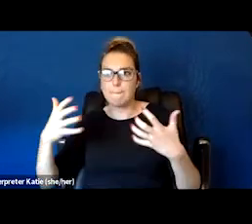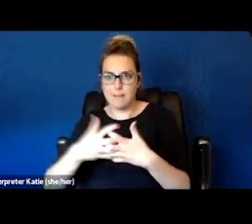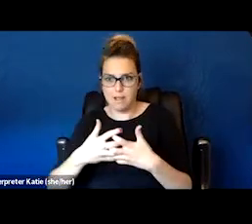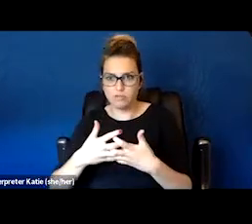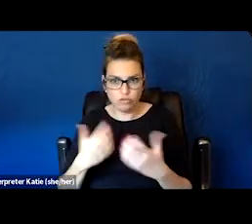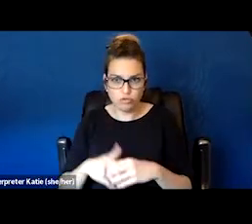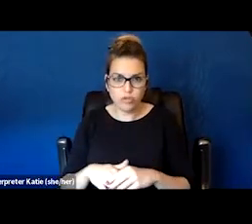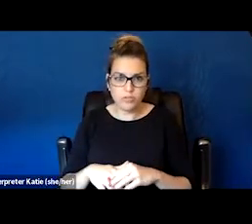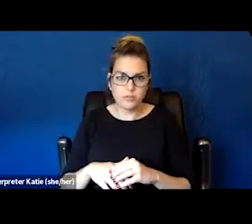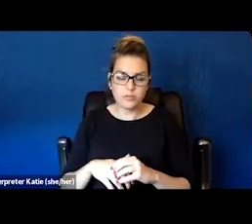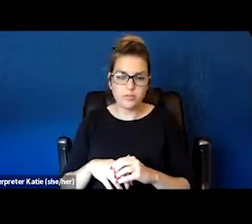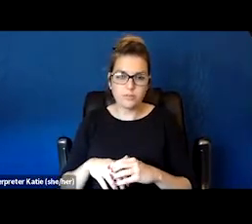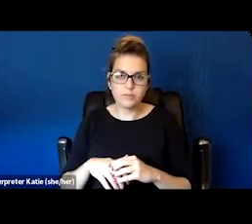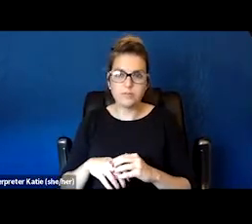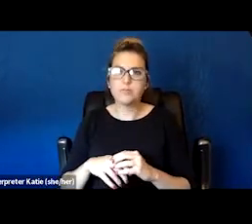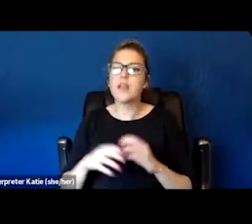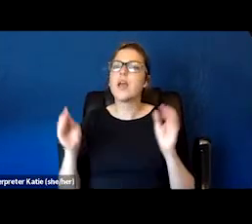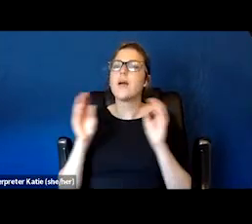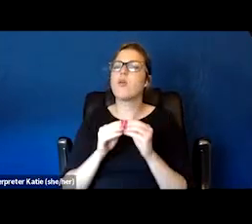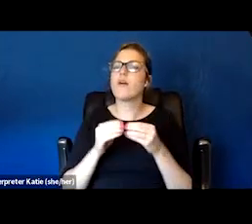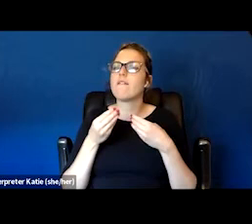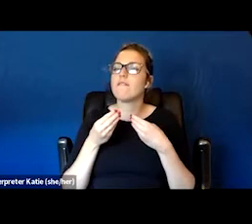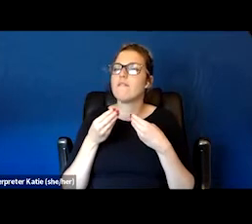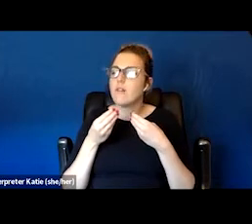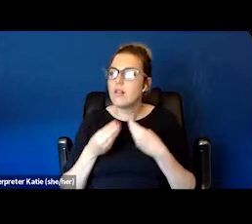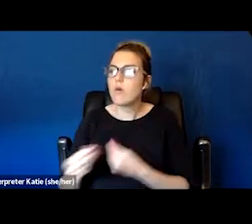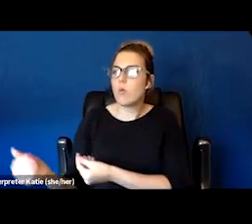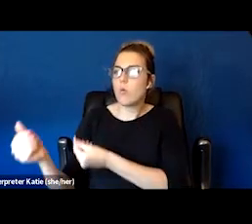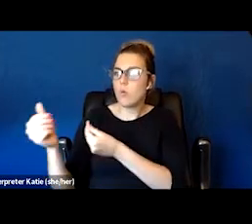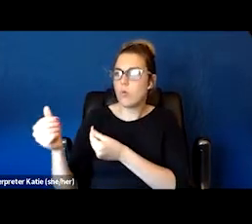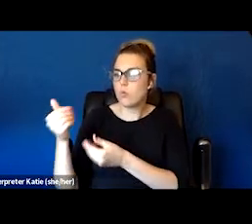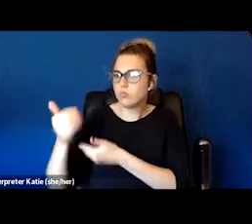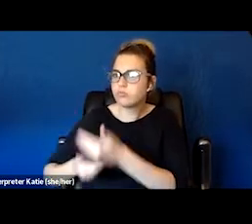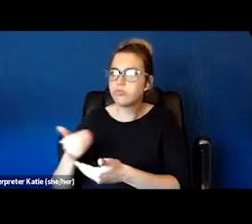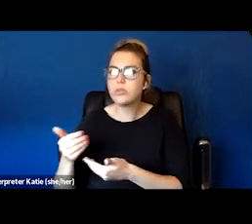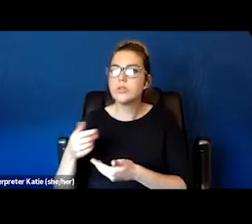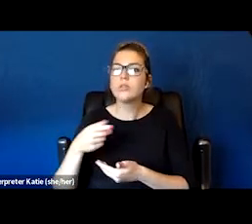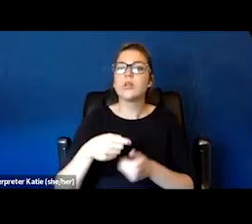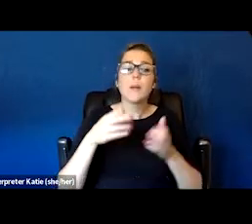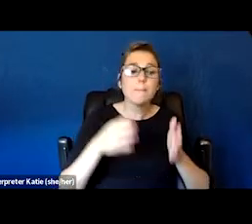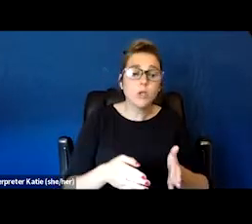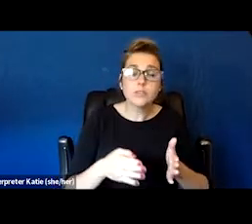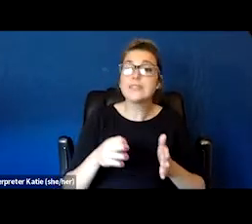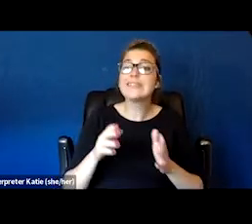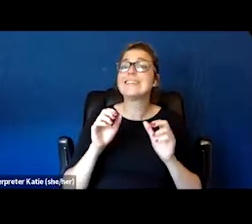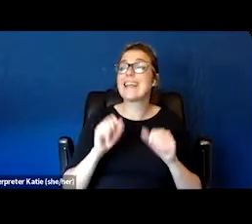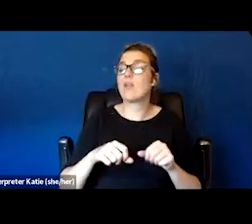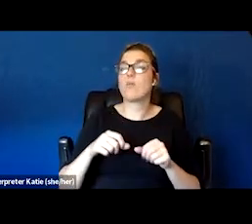and a flow through this system that can allow for folks again, to exit the system to permanent housing and hopefully an overall reduction